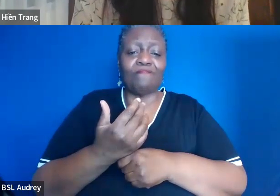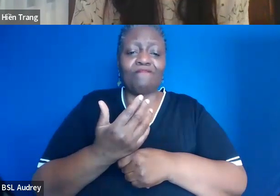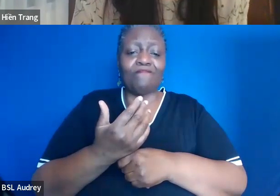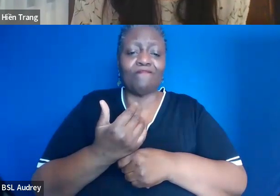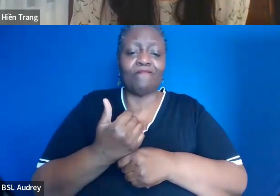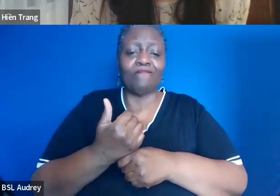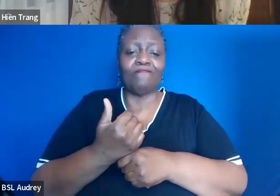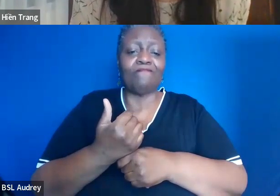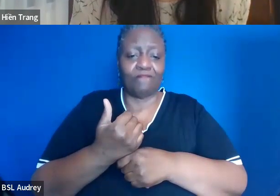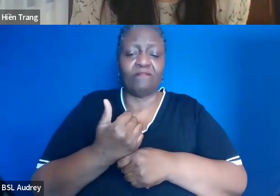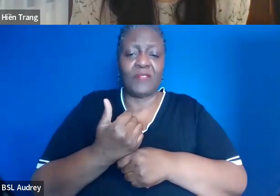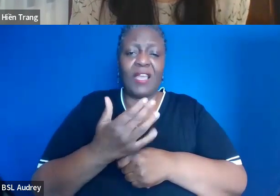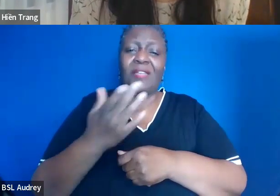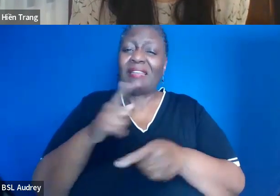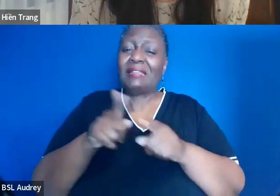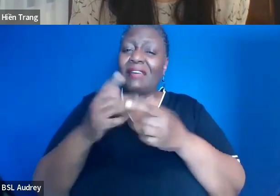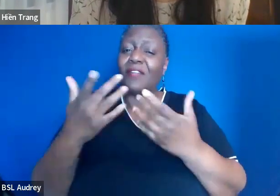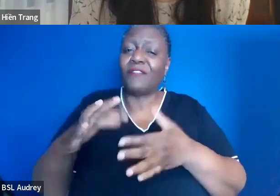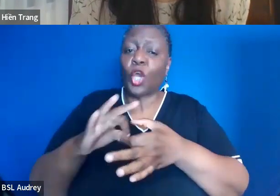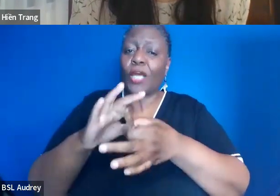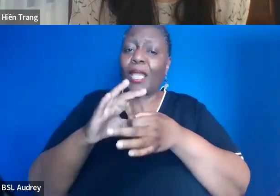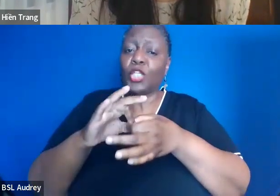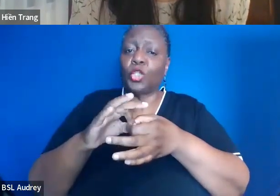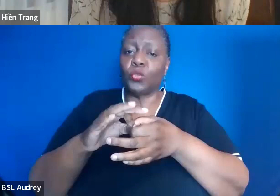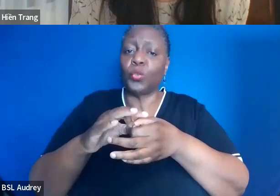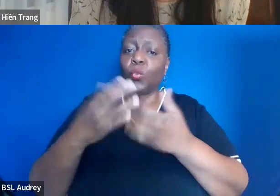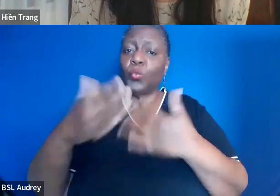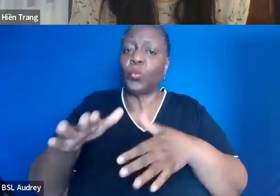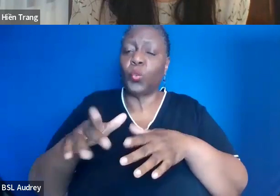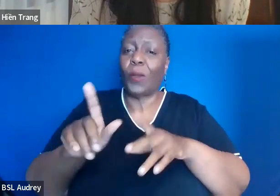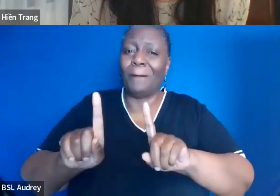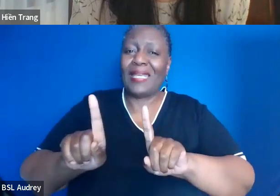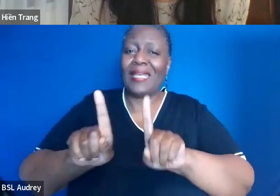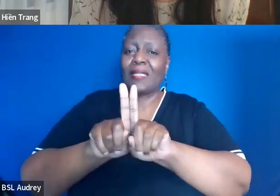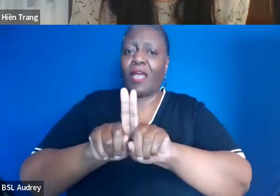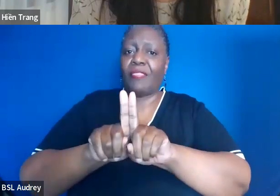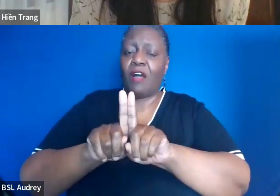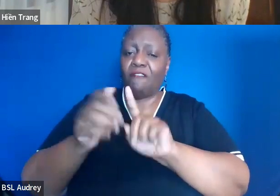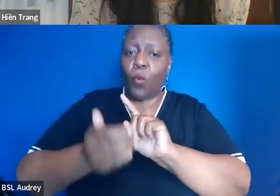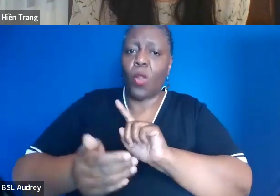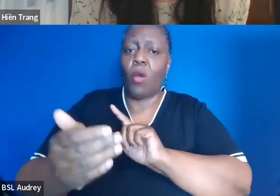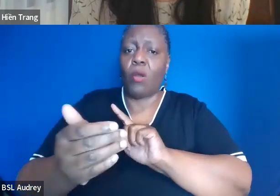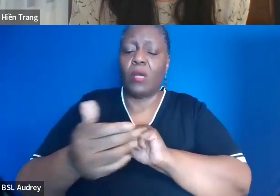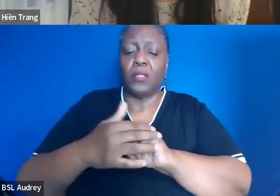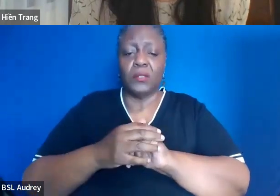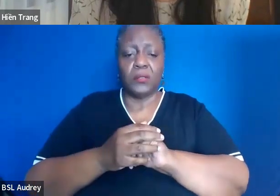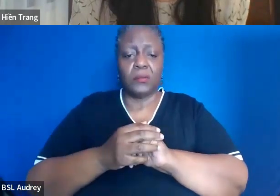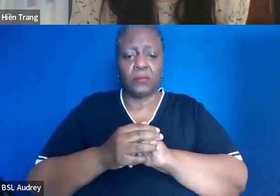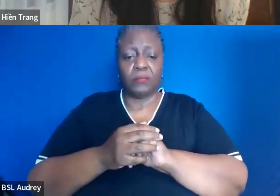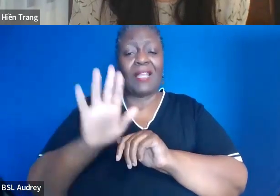connections to to be together for for longer than that and there's also Buddhist themes of